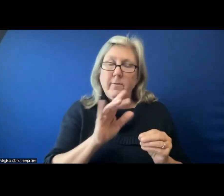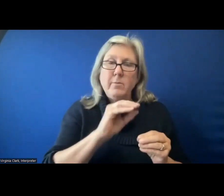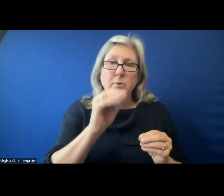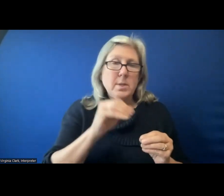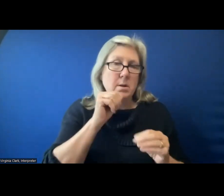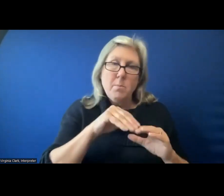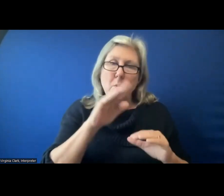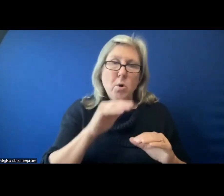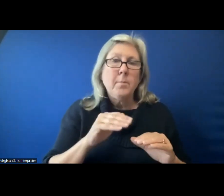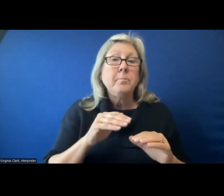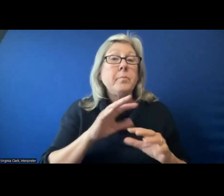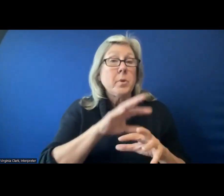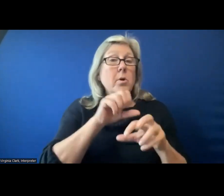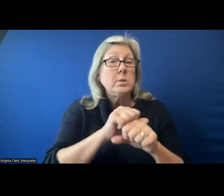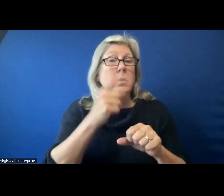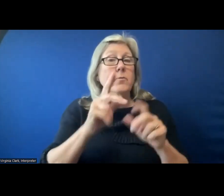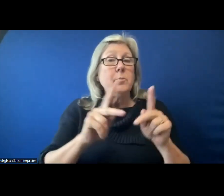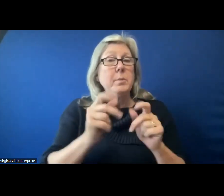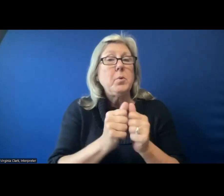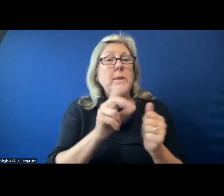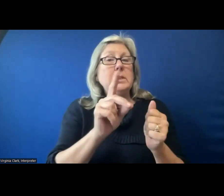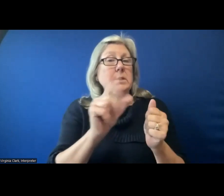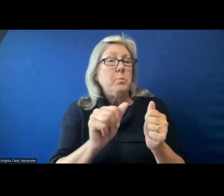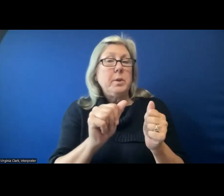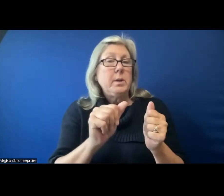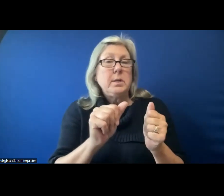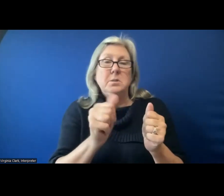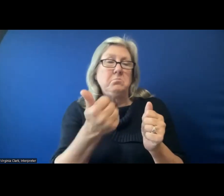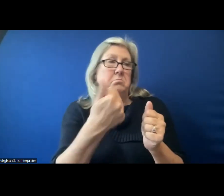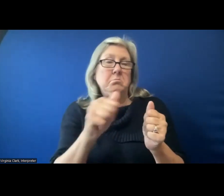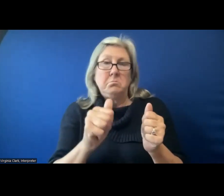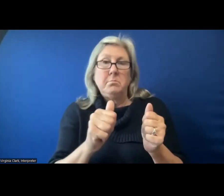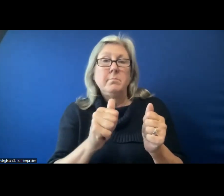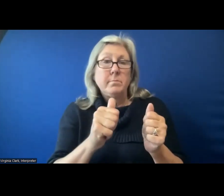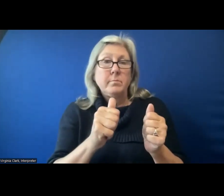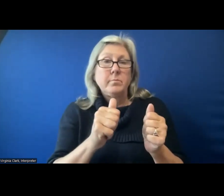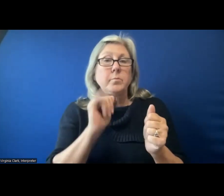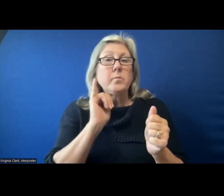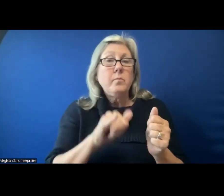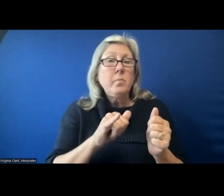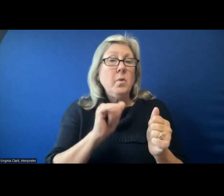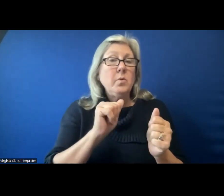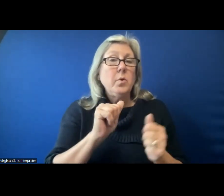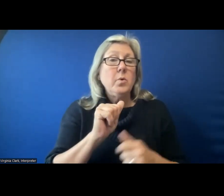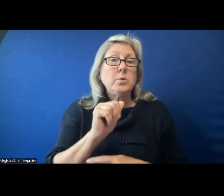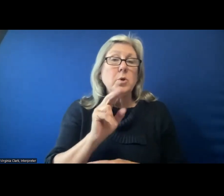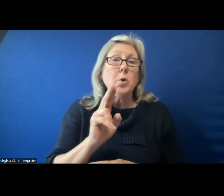aside for people with disabilities of one kind or another. Those units can be very creatively